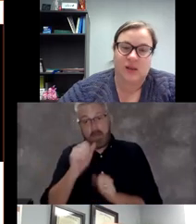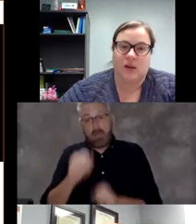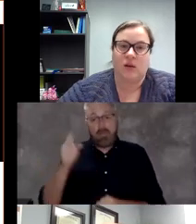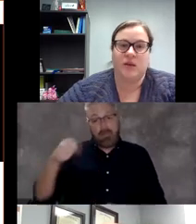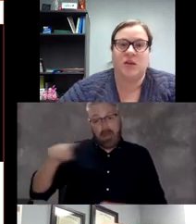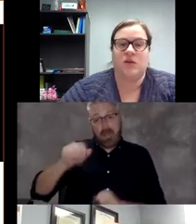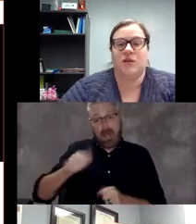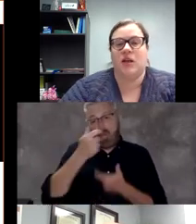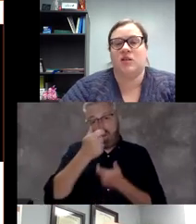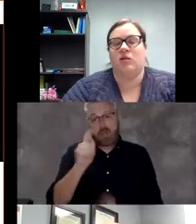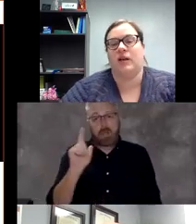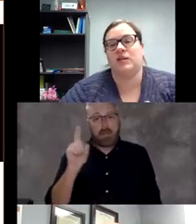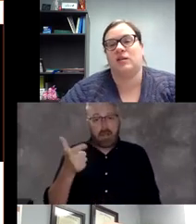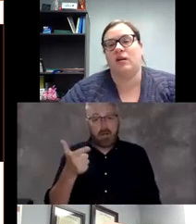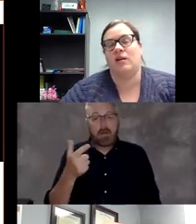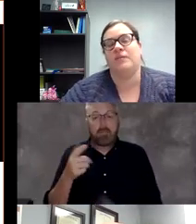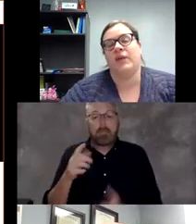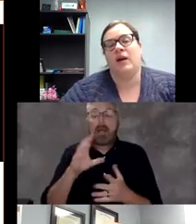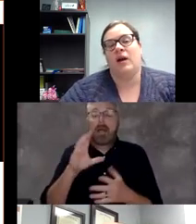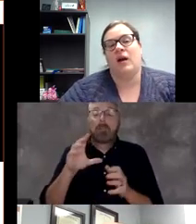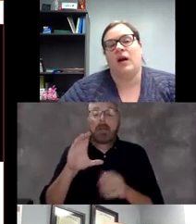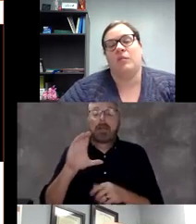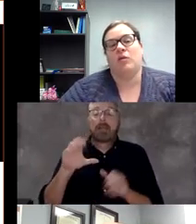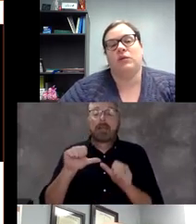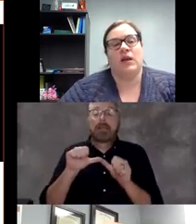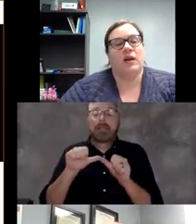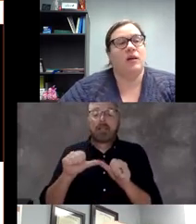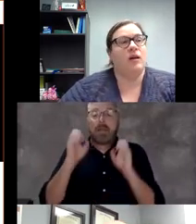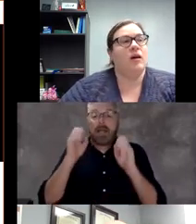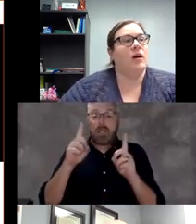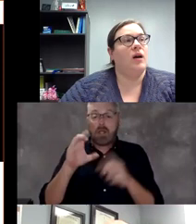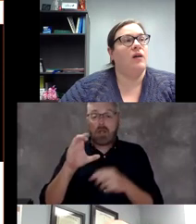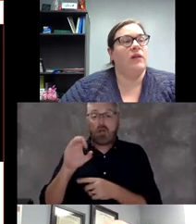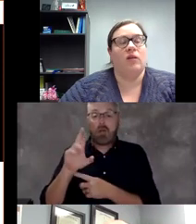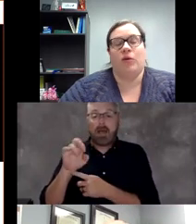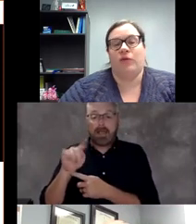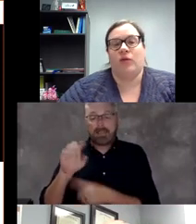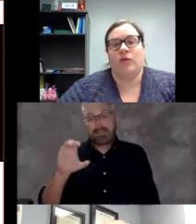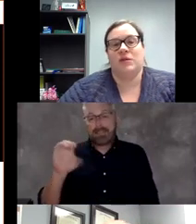THE CONTINUING EDUCATION CREDITS ARE ONLY AVAILABLE FOR THOSE